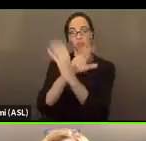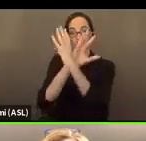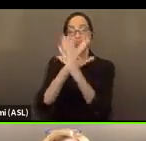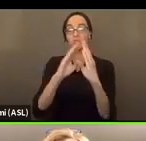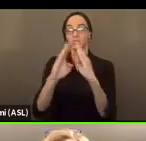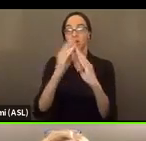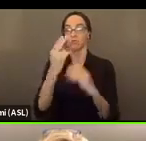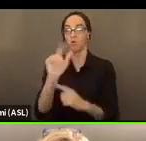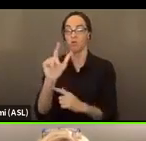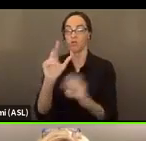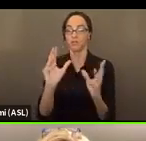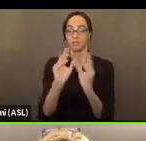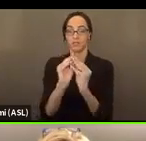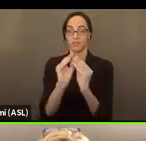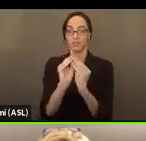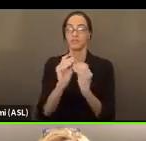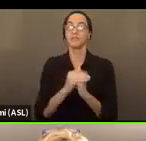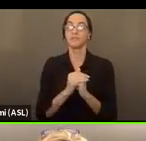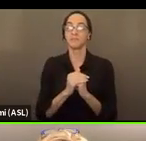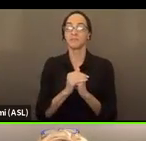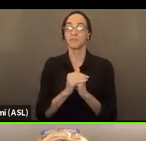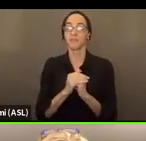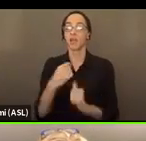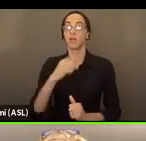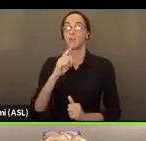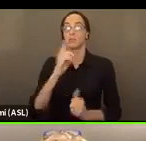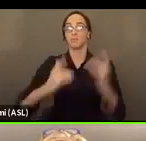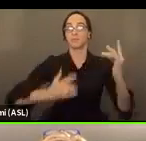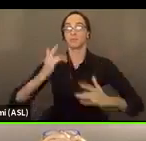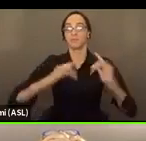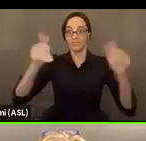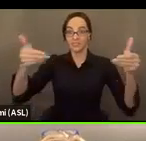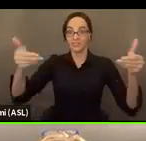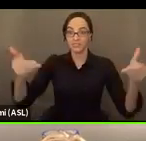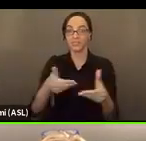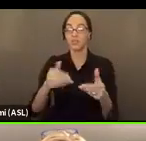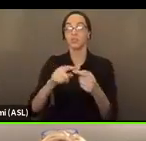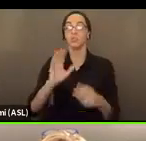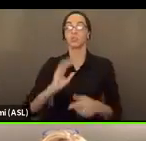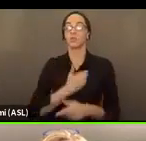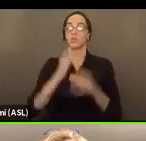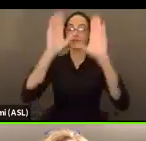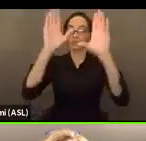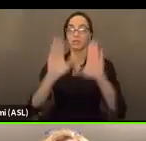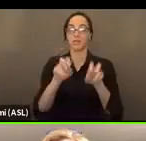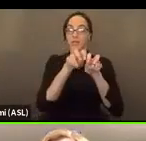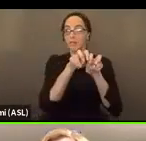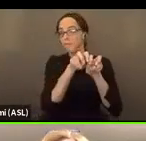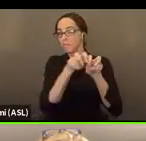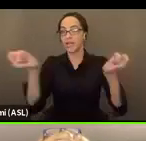i'm really eager to introduce you to our fantastic panel tonight uh they have a ton